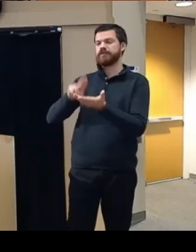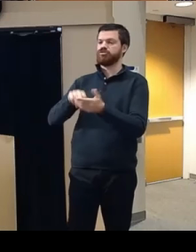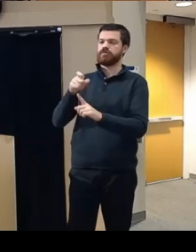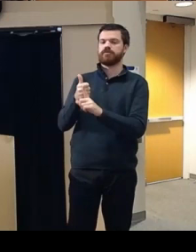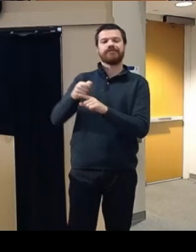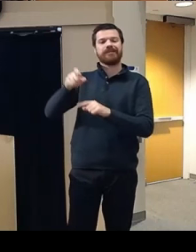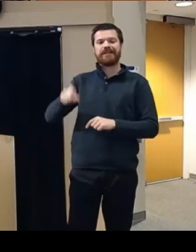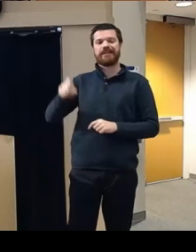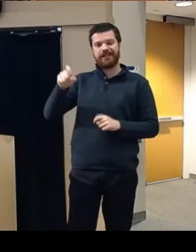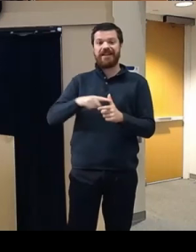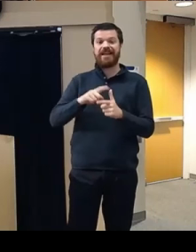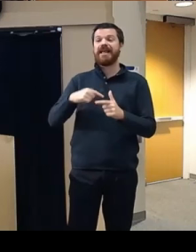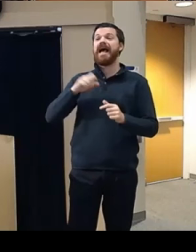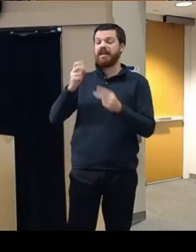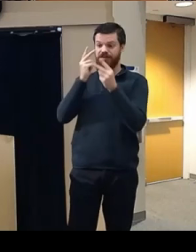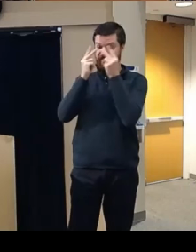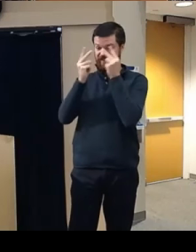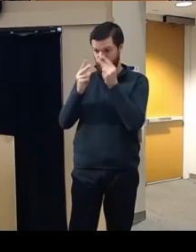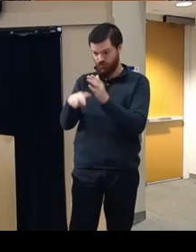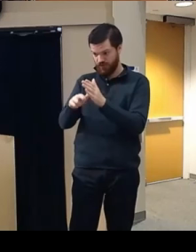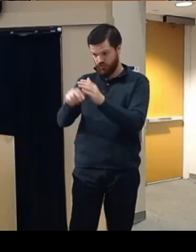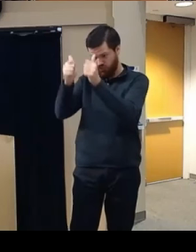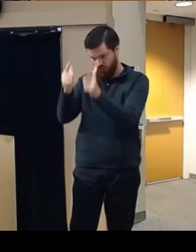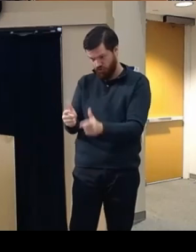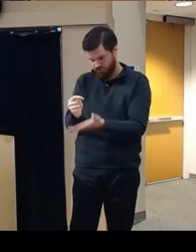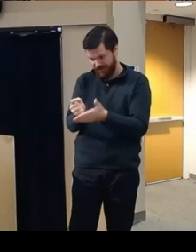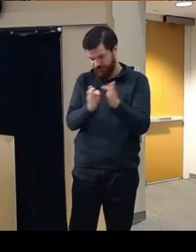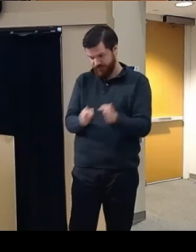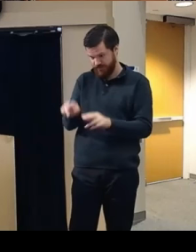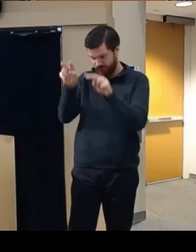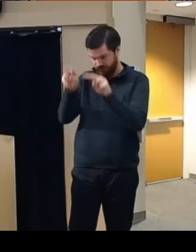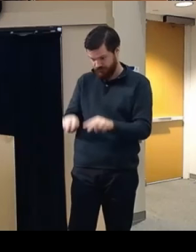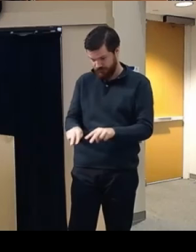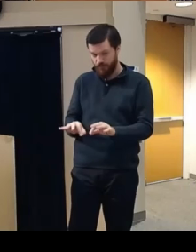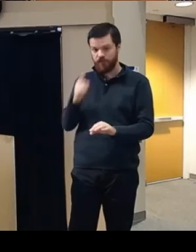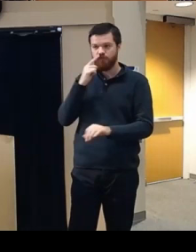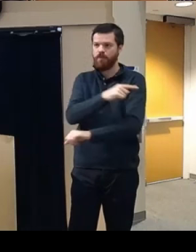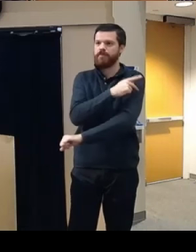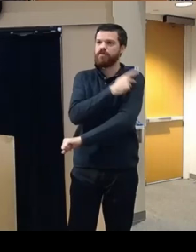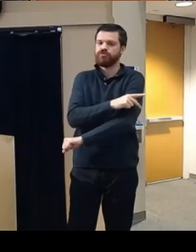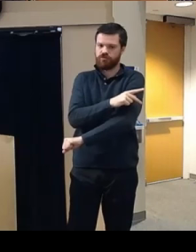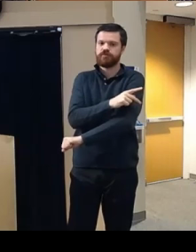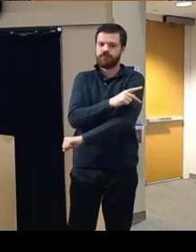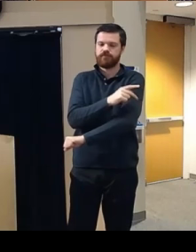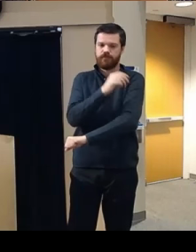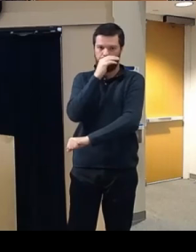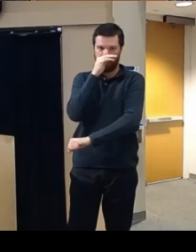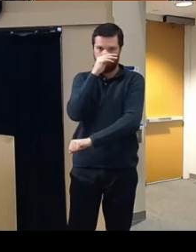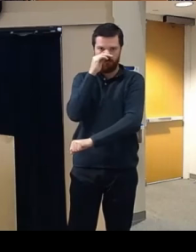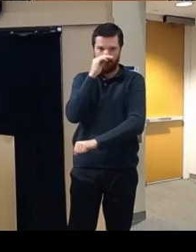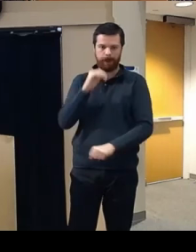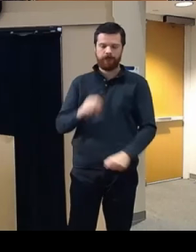and I can visually review the entire care plan for this patient care plan and treatment plan